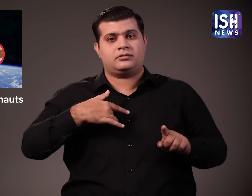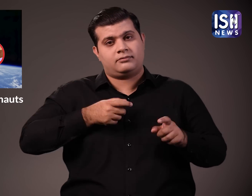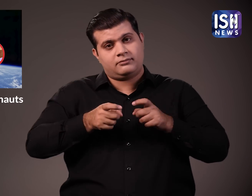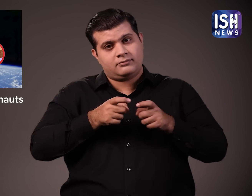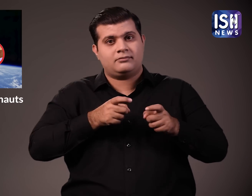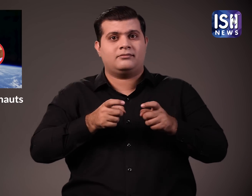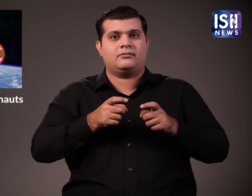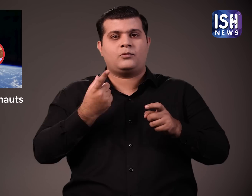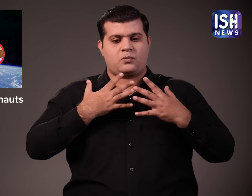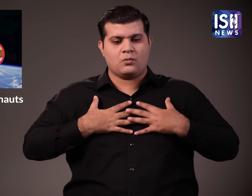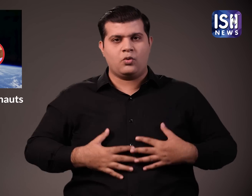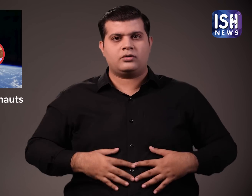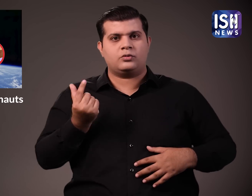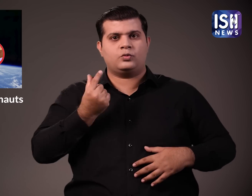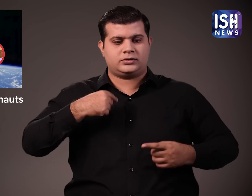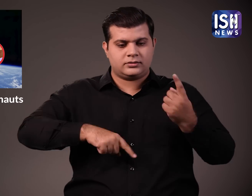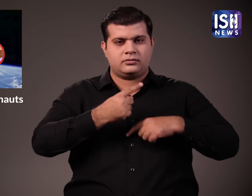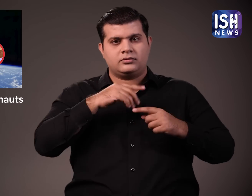This is how they manage their body.